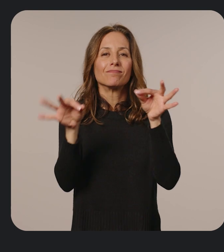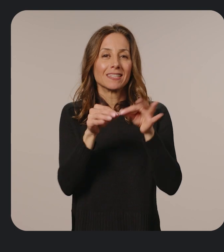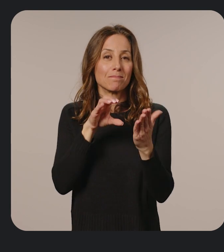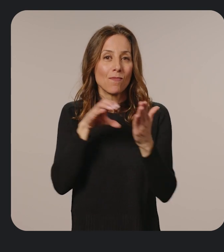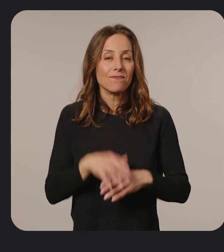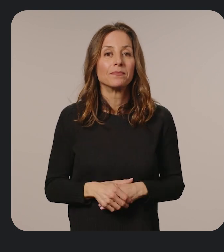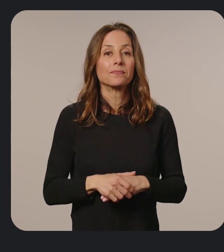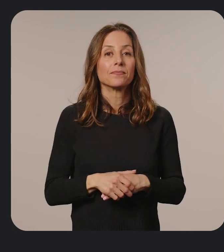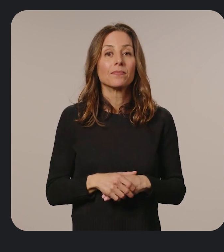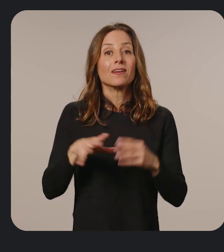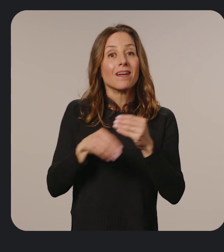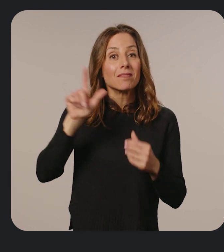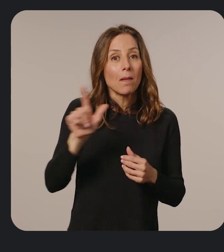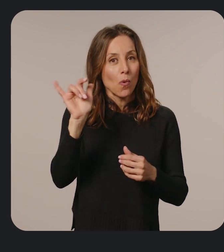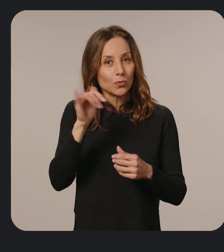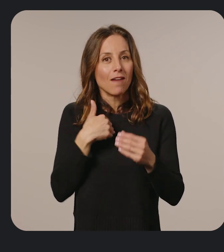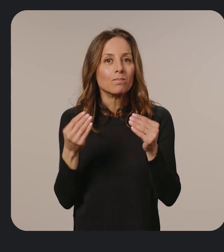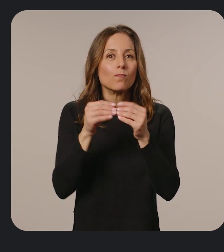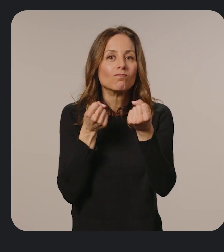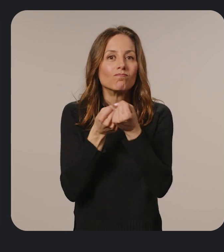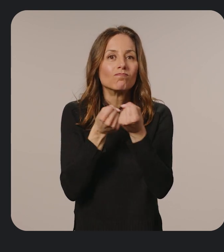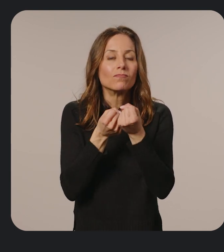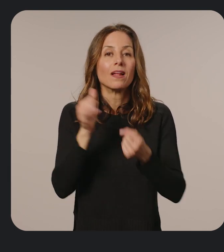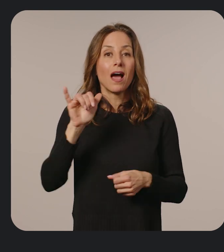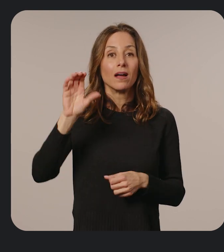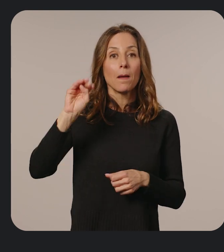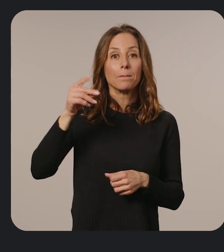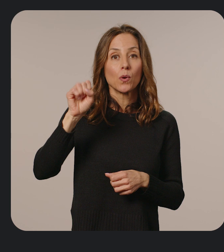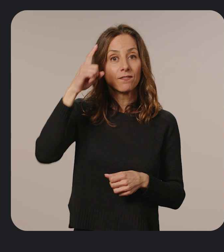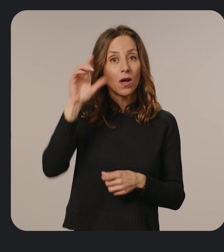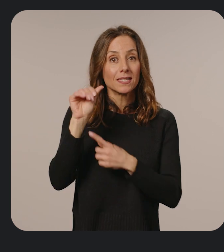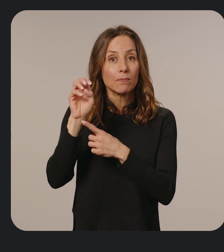much like lines of text in a paragraph. Additional libraries have also added support for Compose,